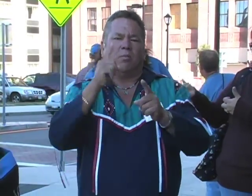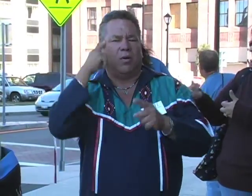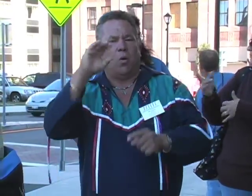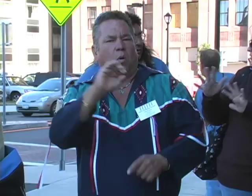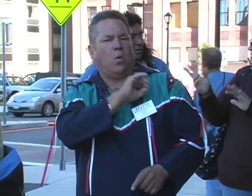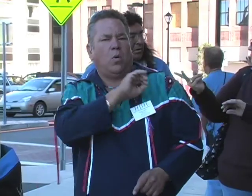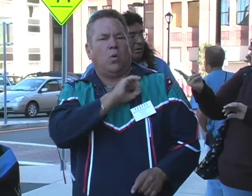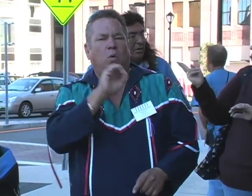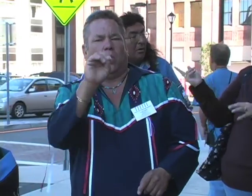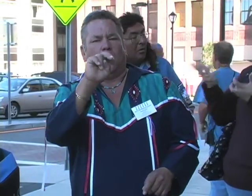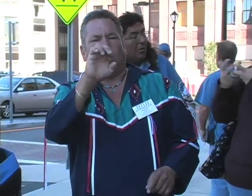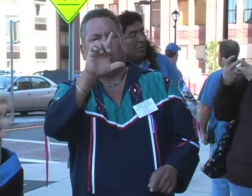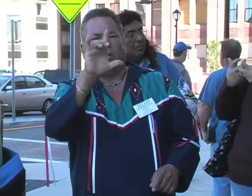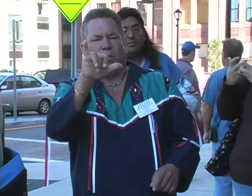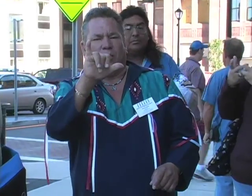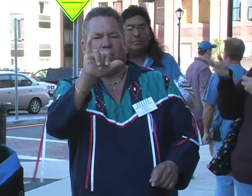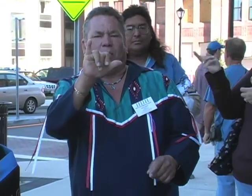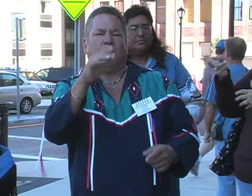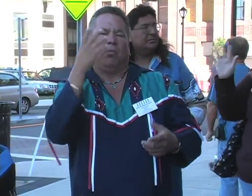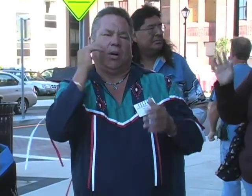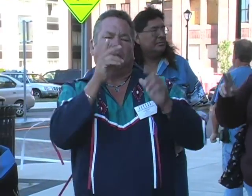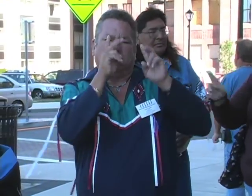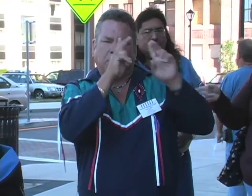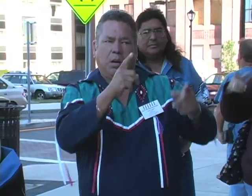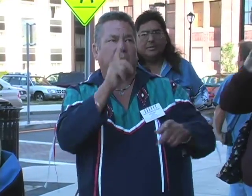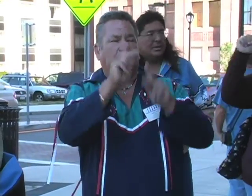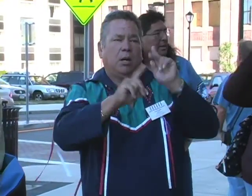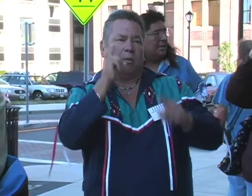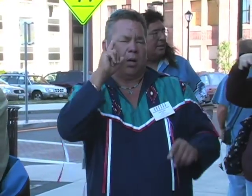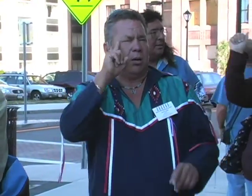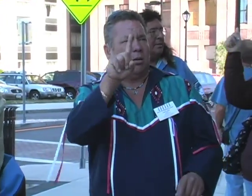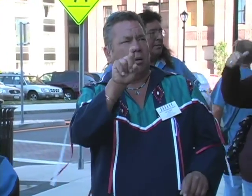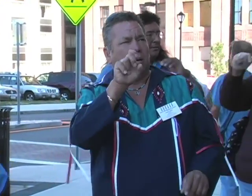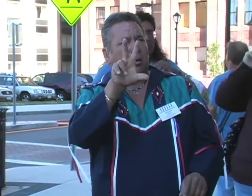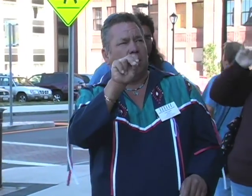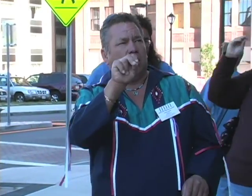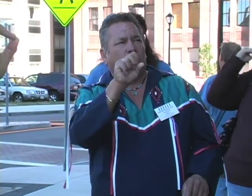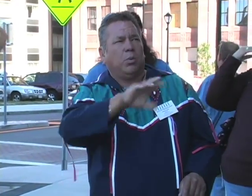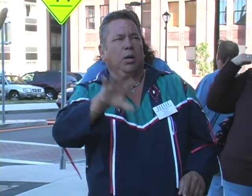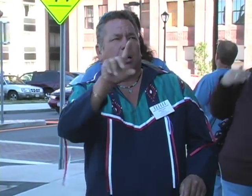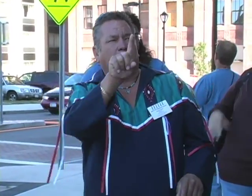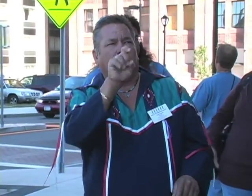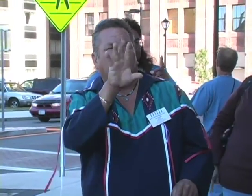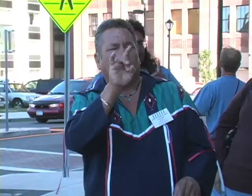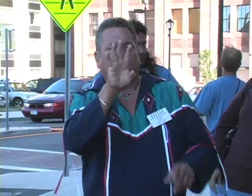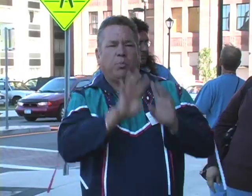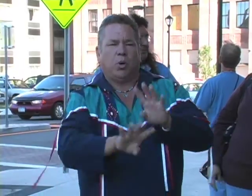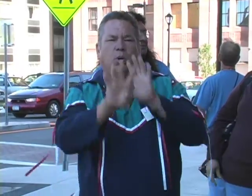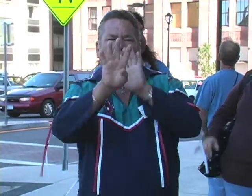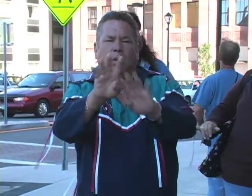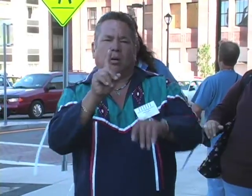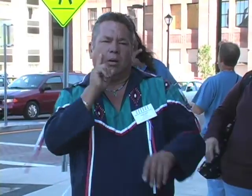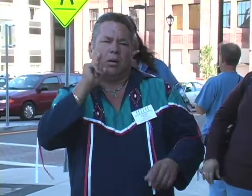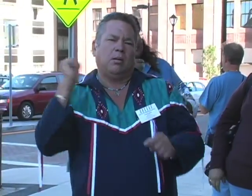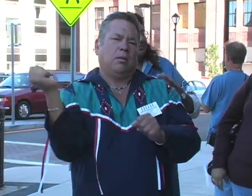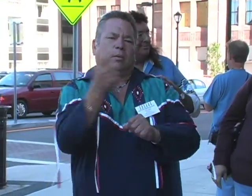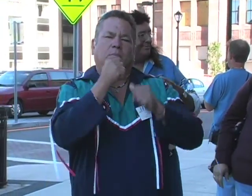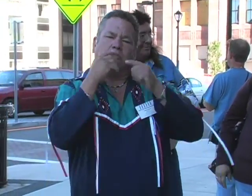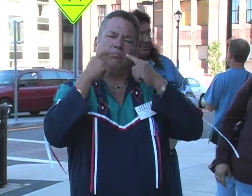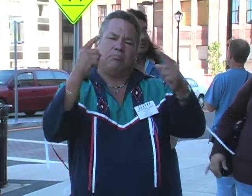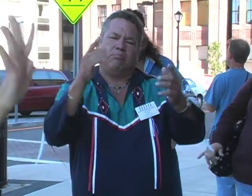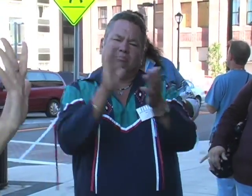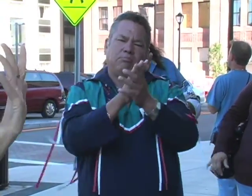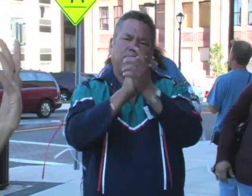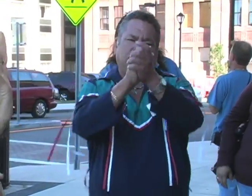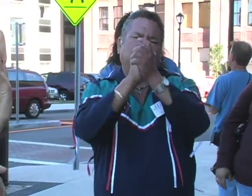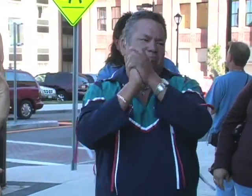We honnor Onalee. I think about 130 or so people joined the parade. Congratulations!